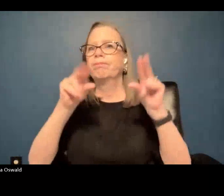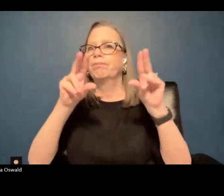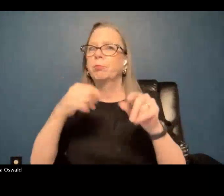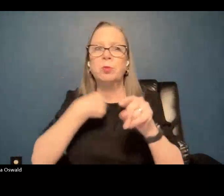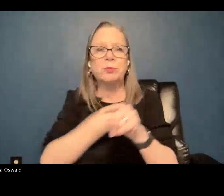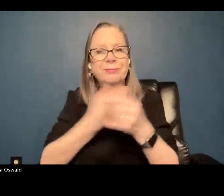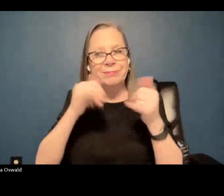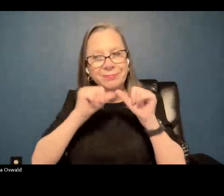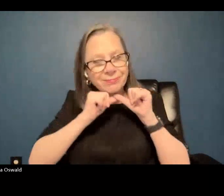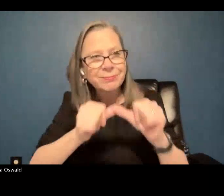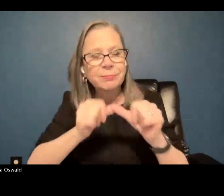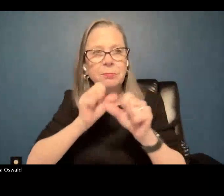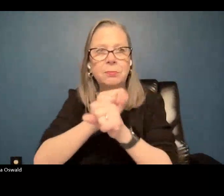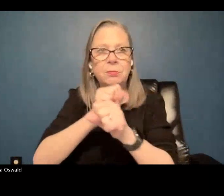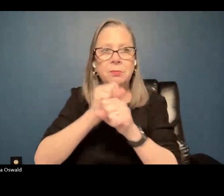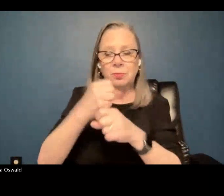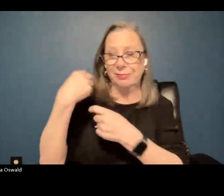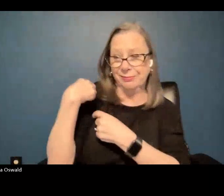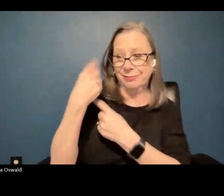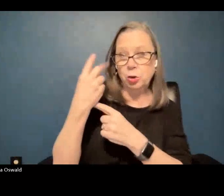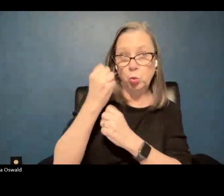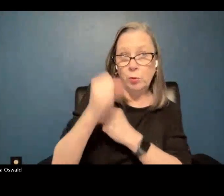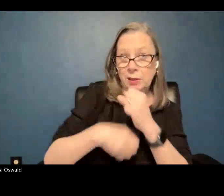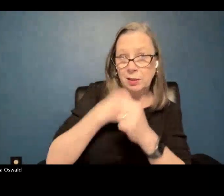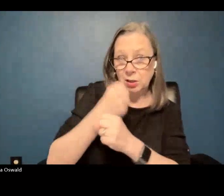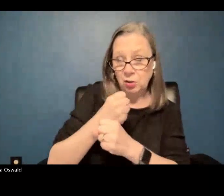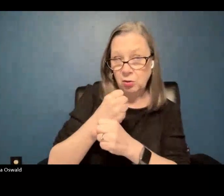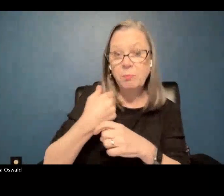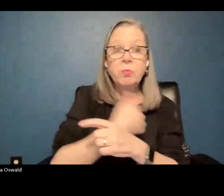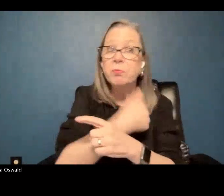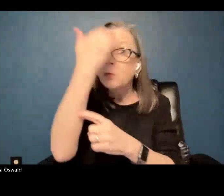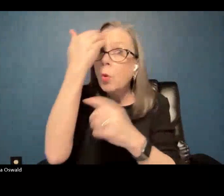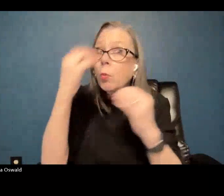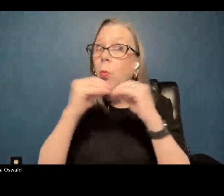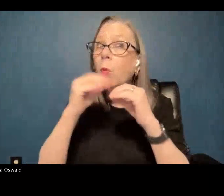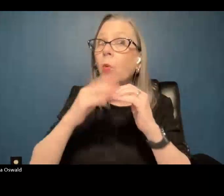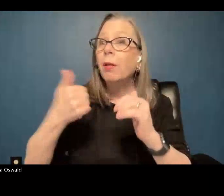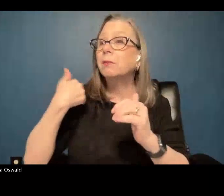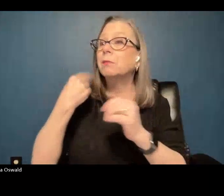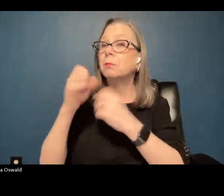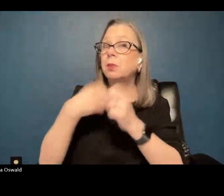We know a lot more than than what we did when we started, but and we're definitely talking to the right people.